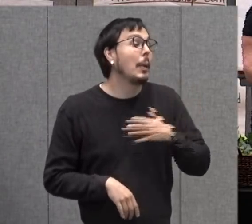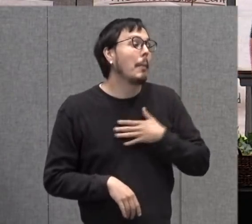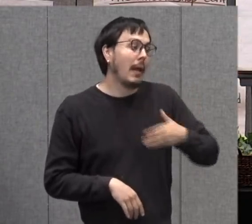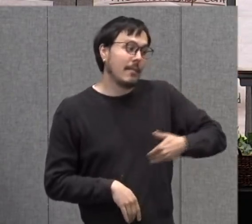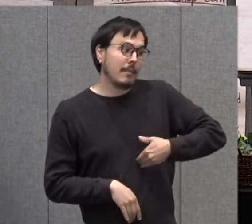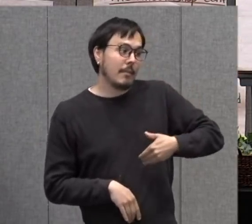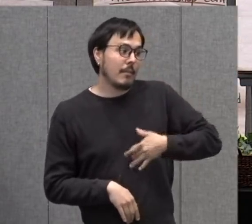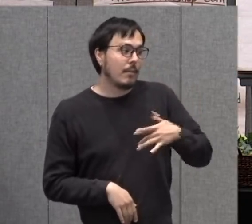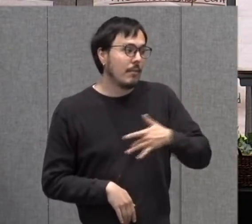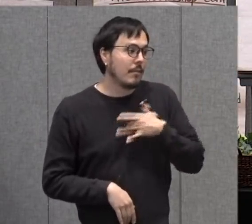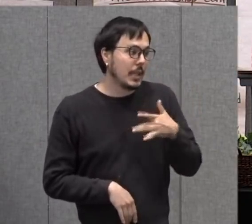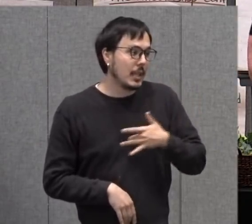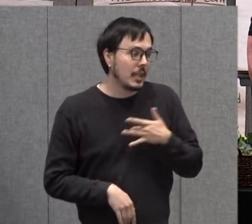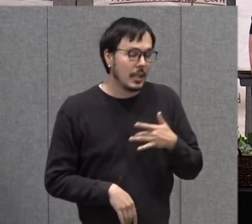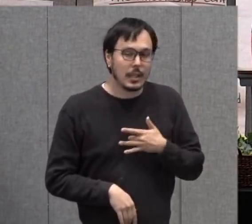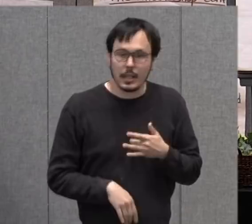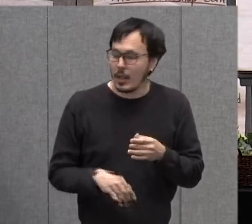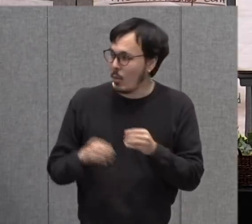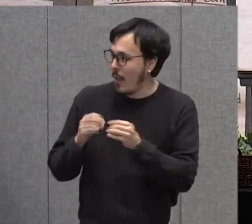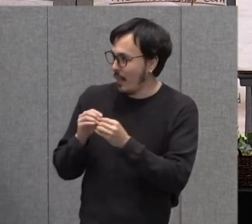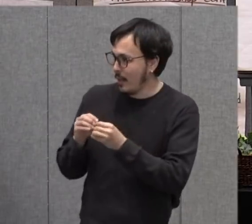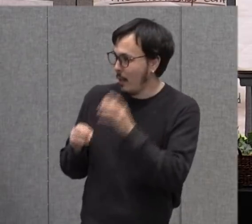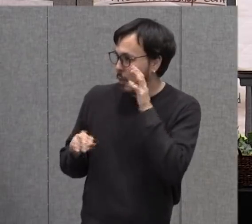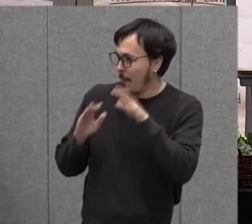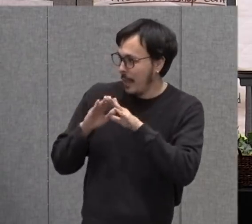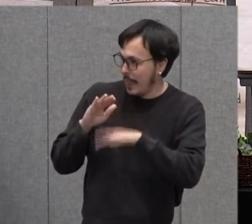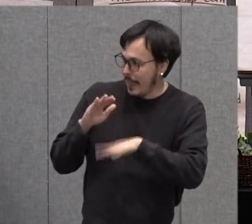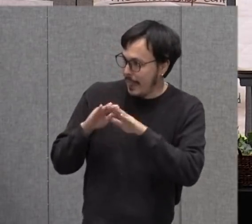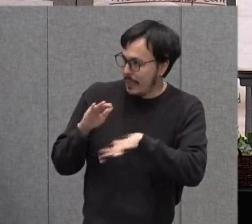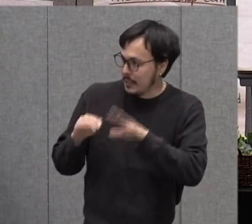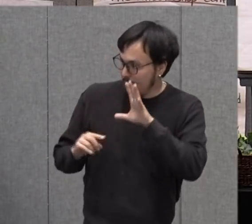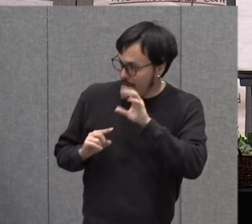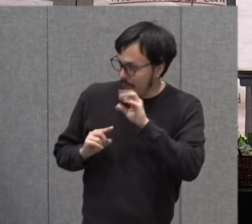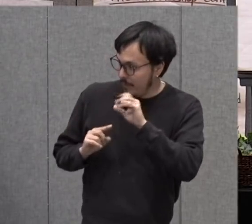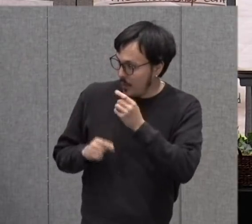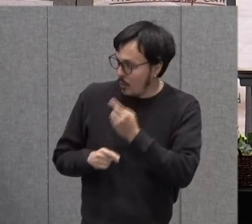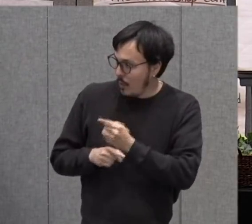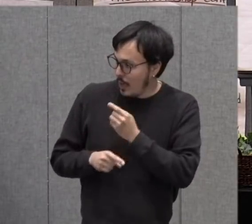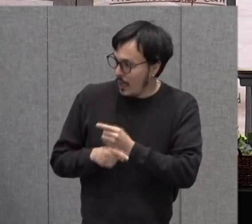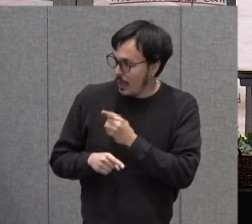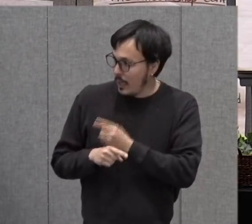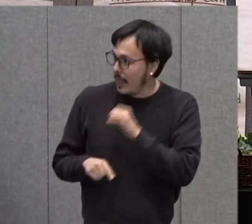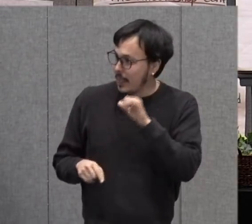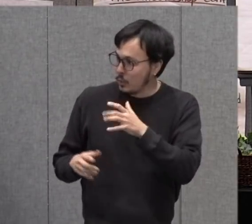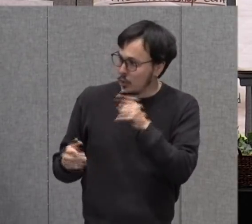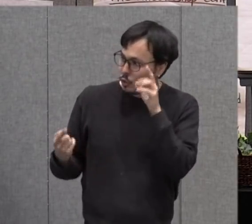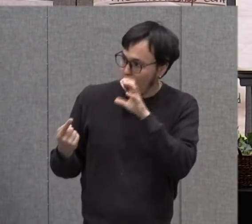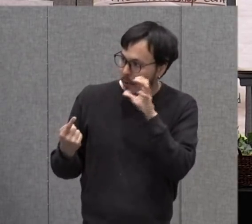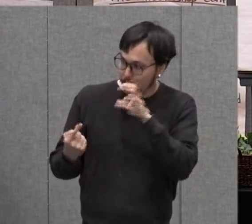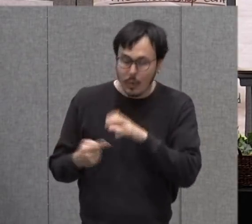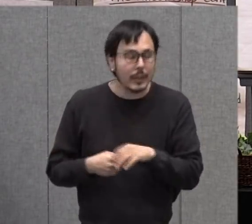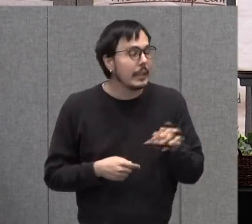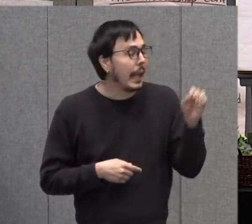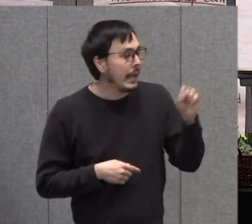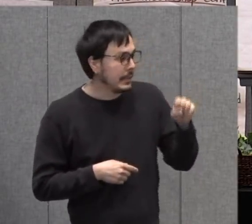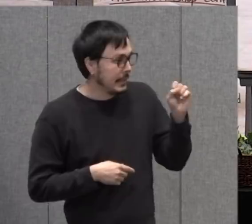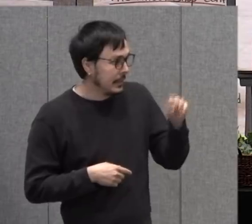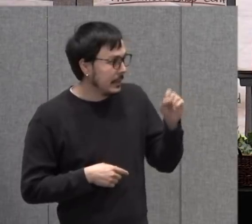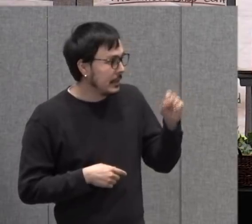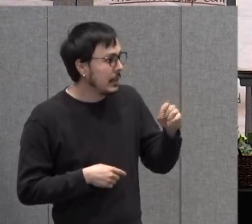It's numbers that the answer is less than 50, right. Exactly, yes. So, what we're gonna do is when we each flip a card,